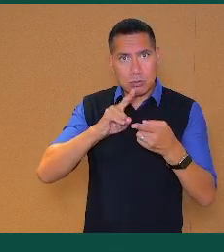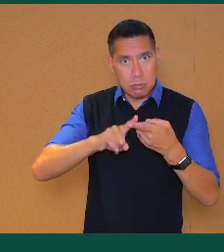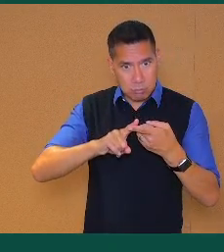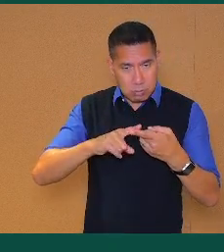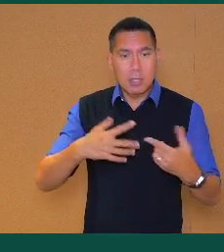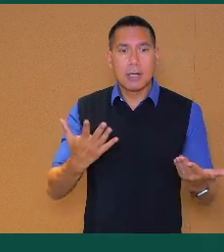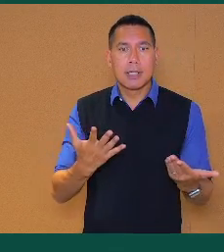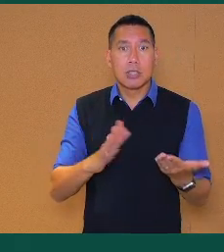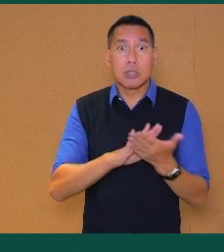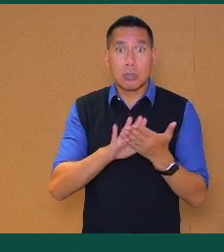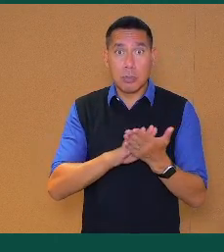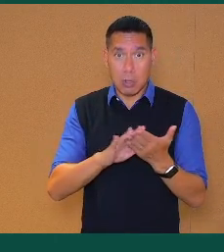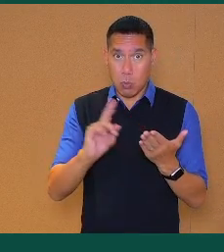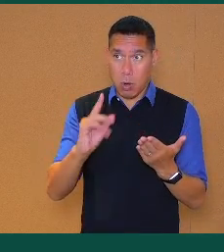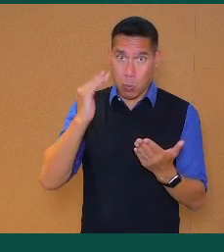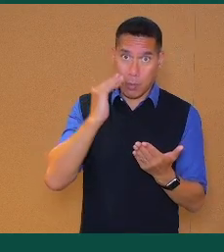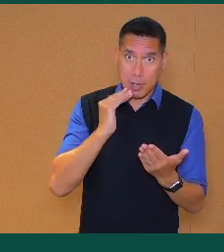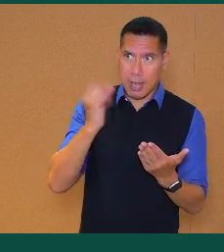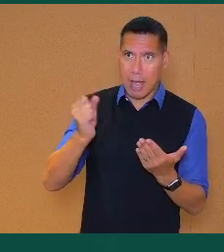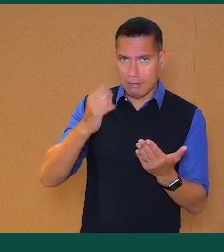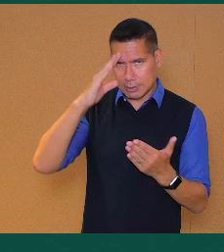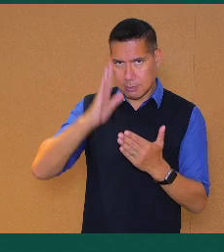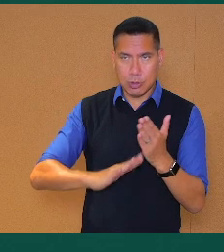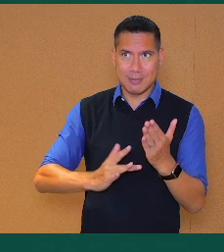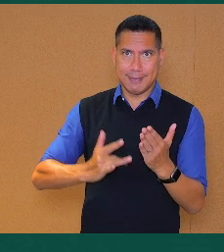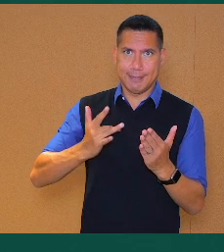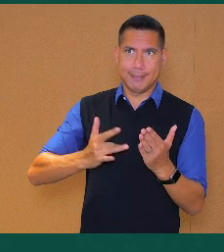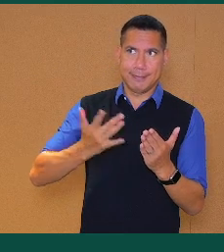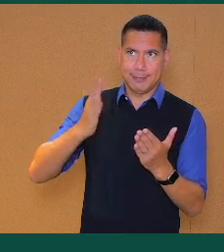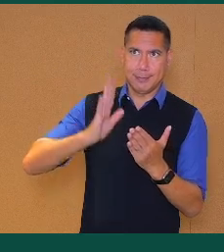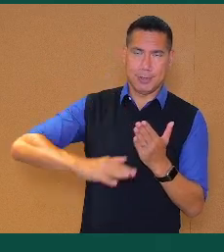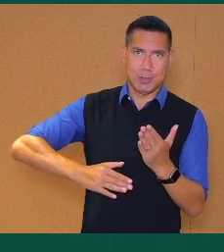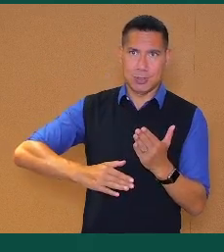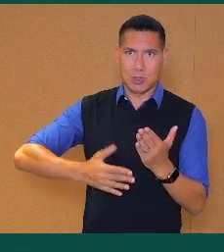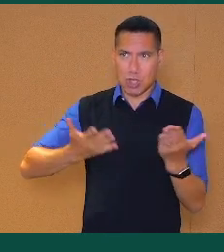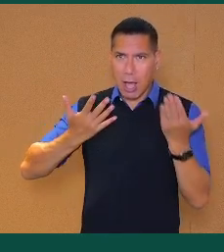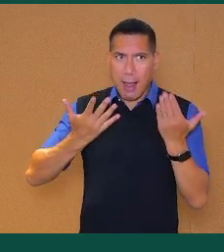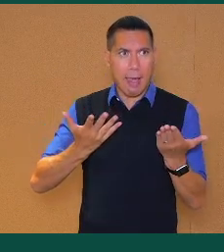with lived experiences, enabling others to draw strength and hope. Food From Home: Promoting